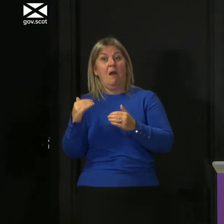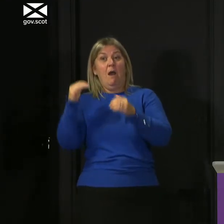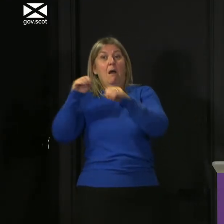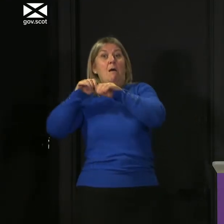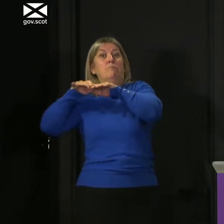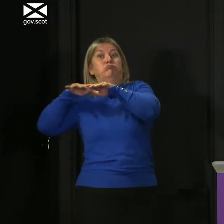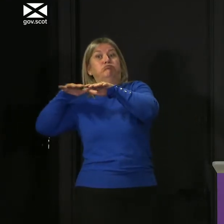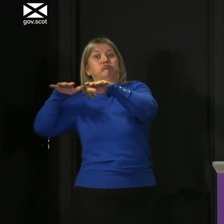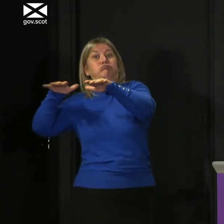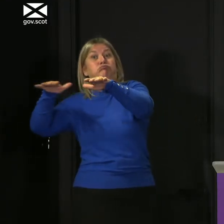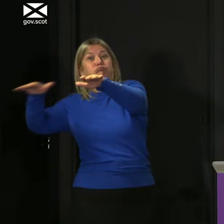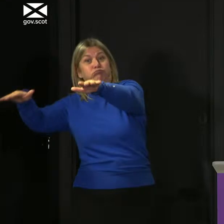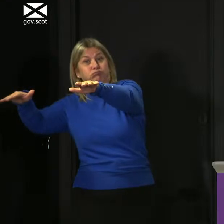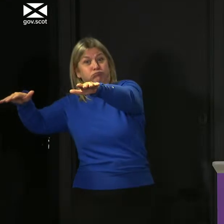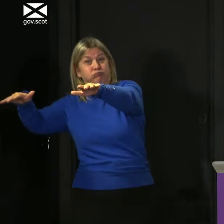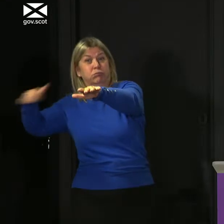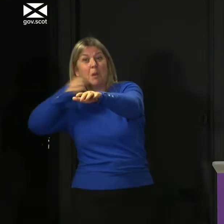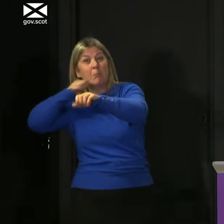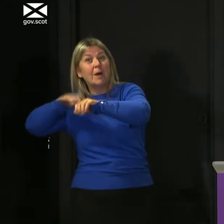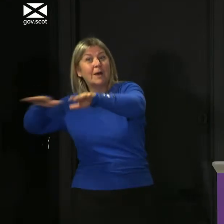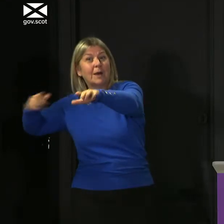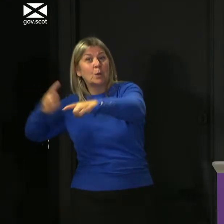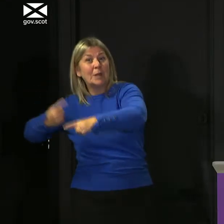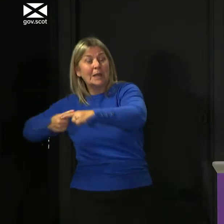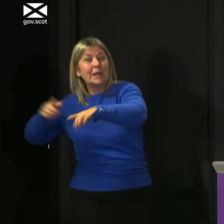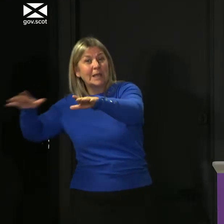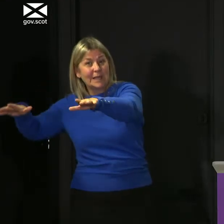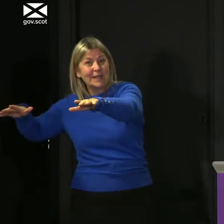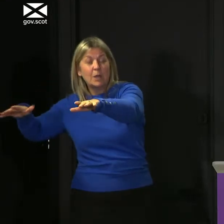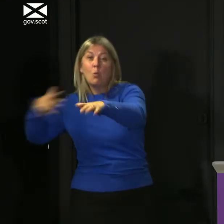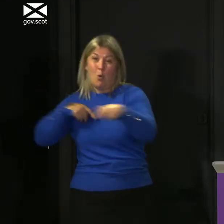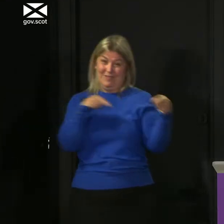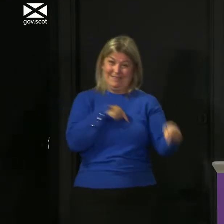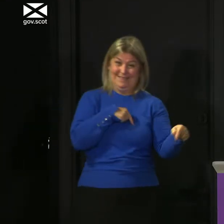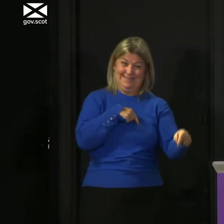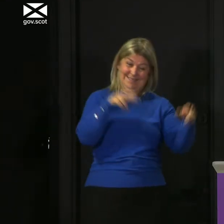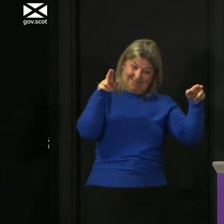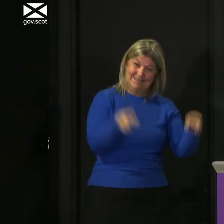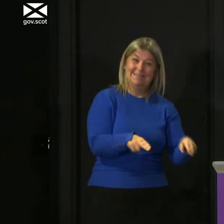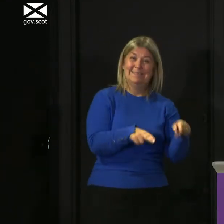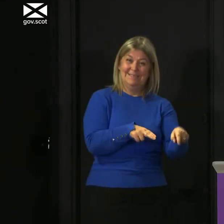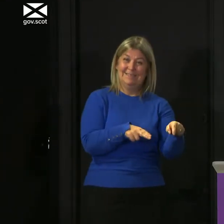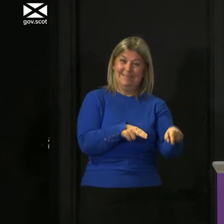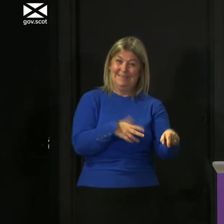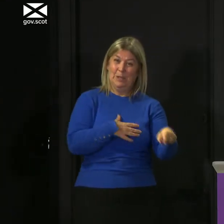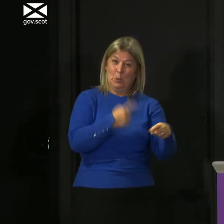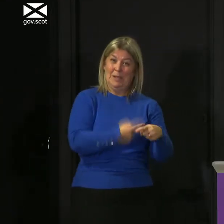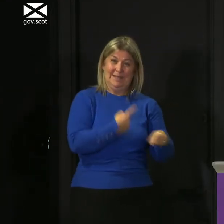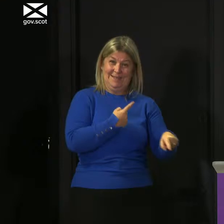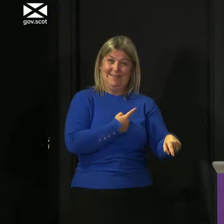nobody wants to see spread, but the less of a quickly running out of control problem it is if